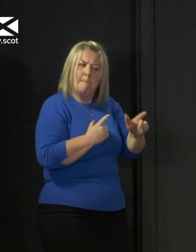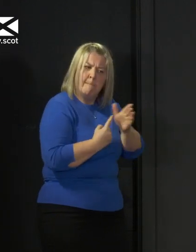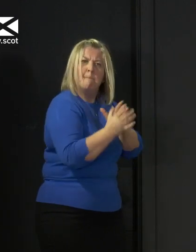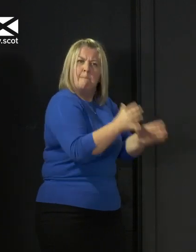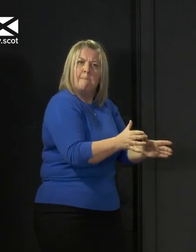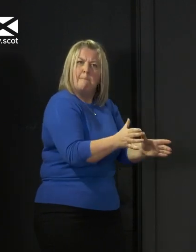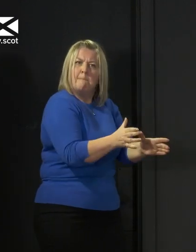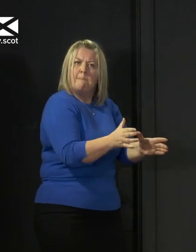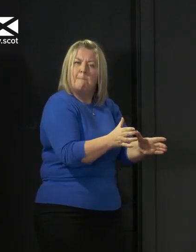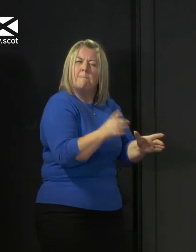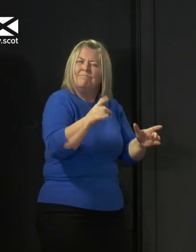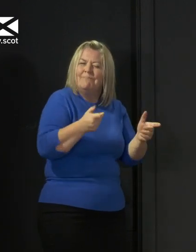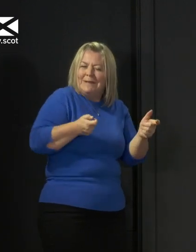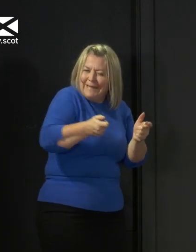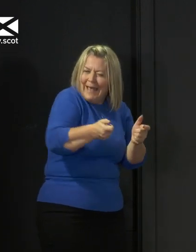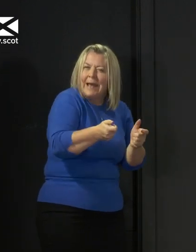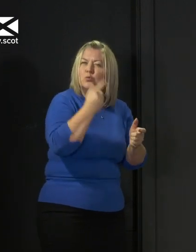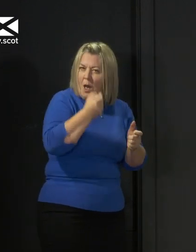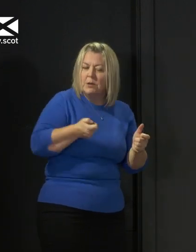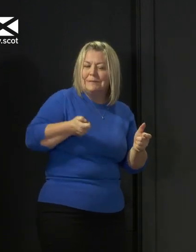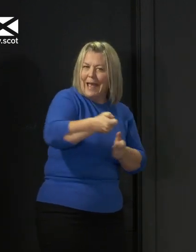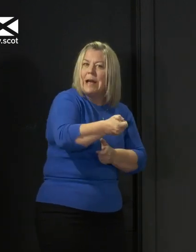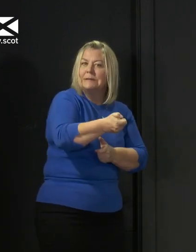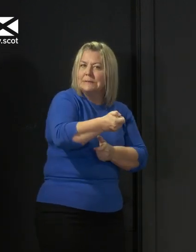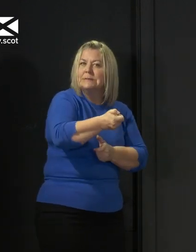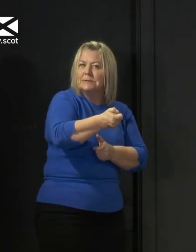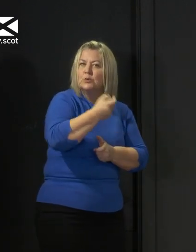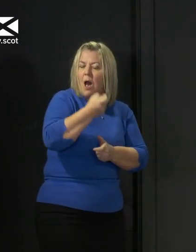shielding service or your local authority helpline or our national